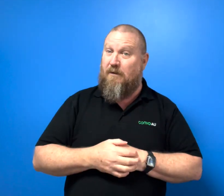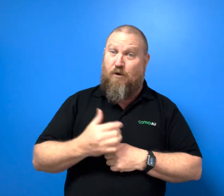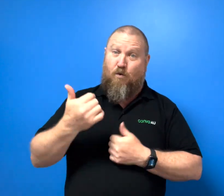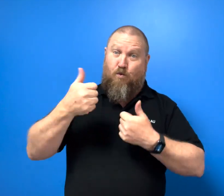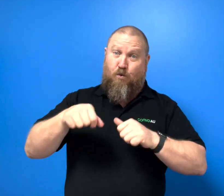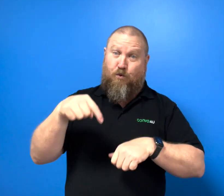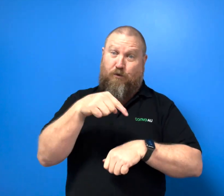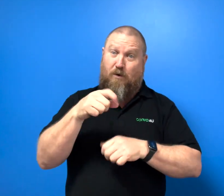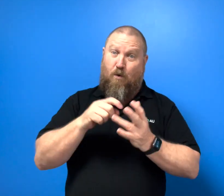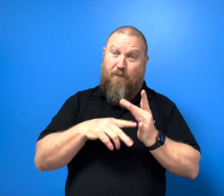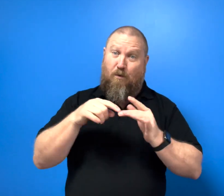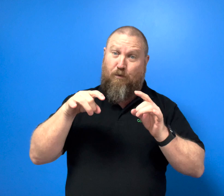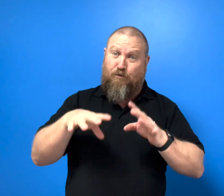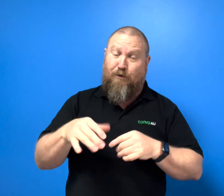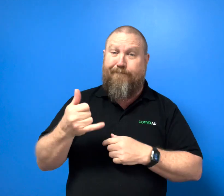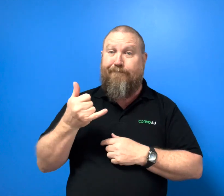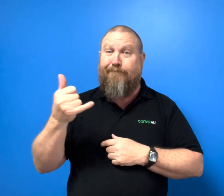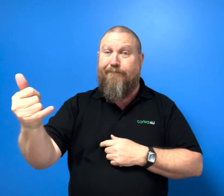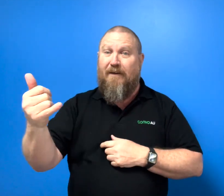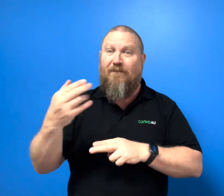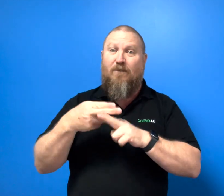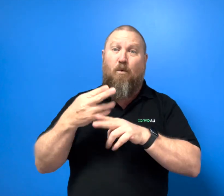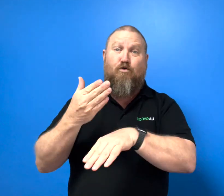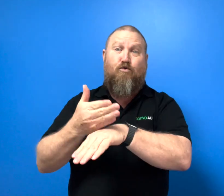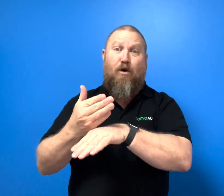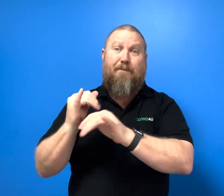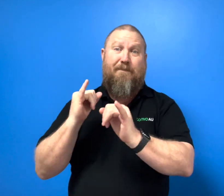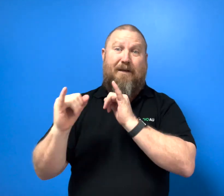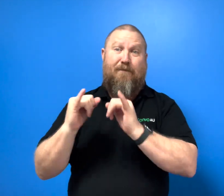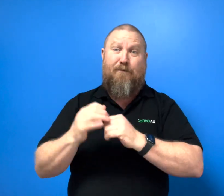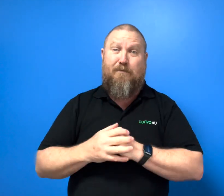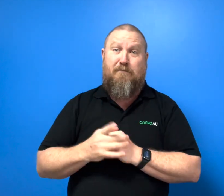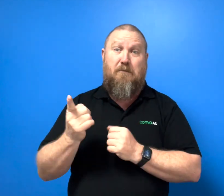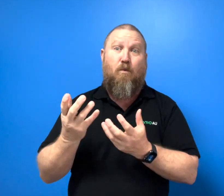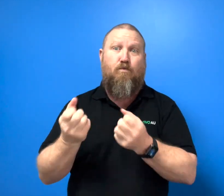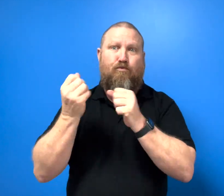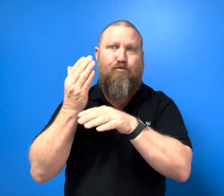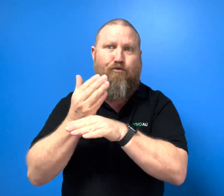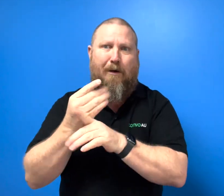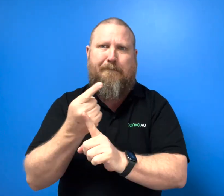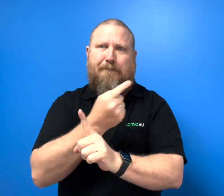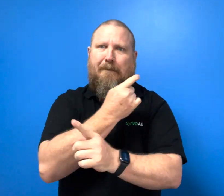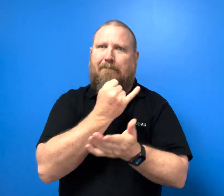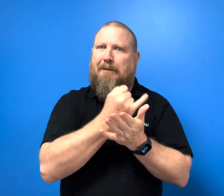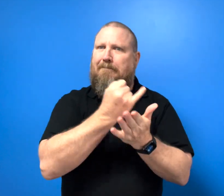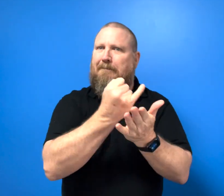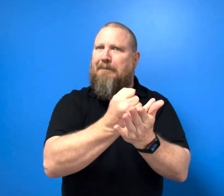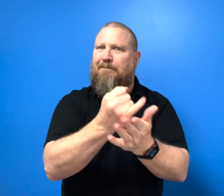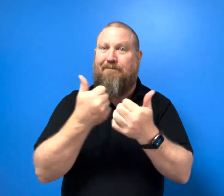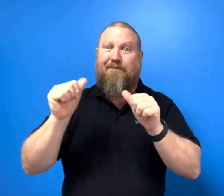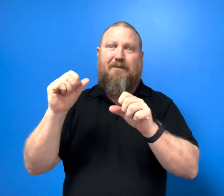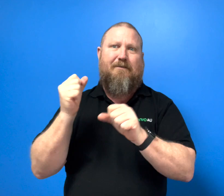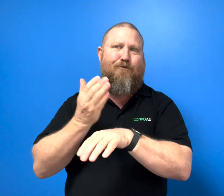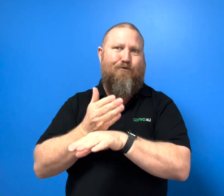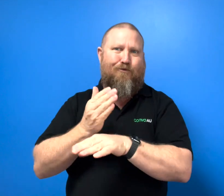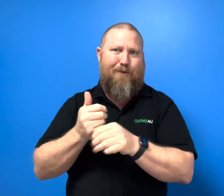One has used our service for a job interview and this person got the job.